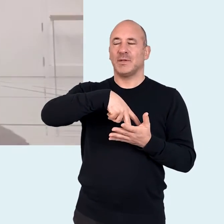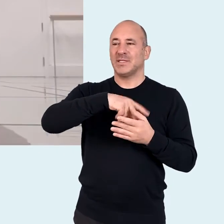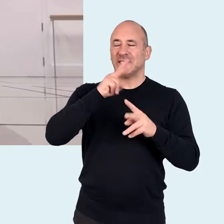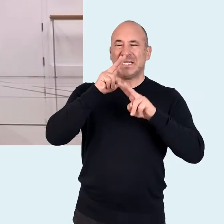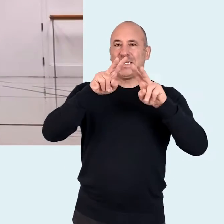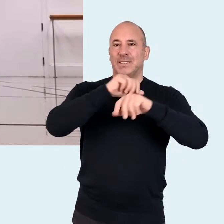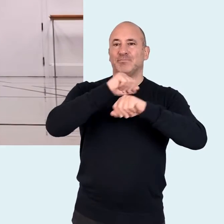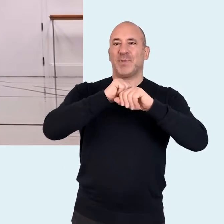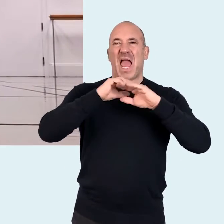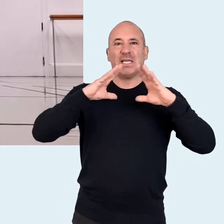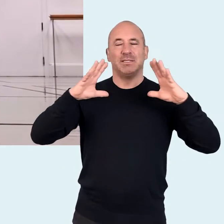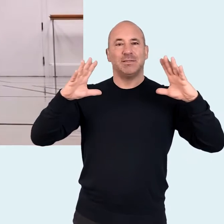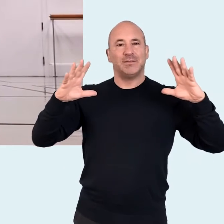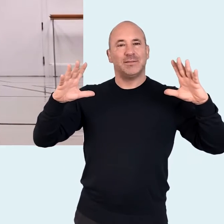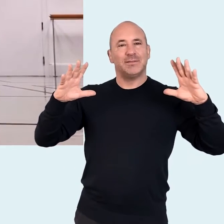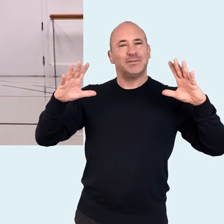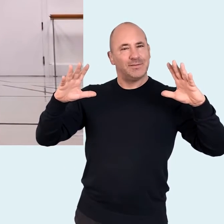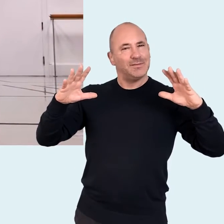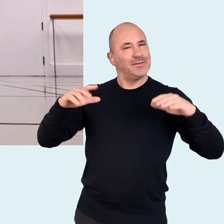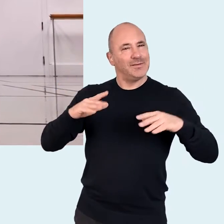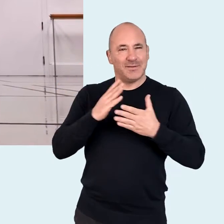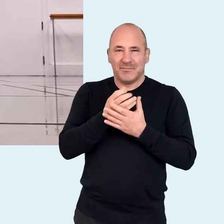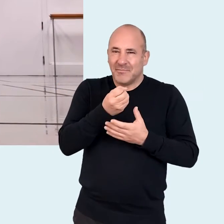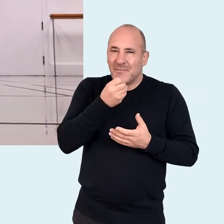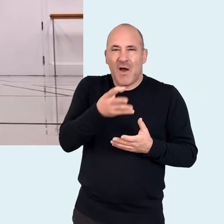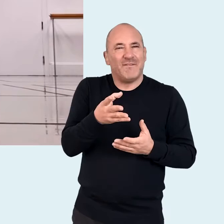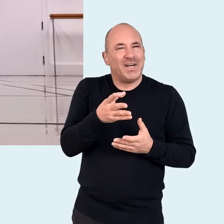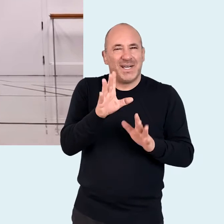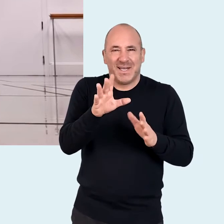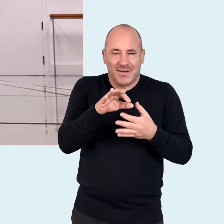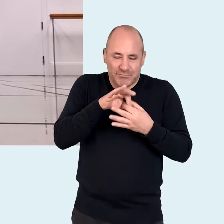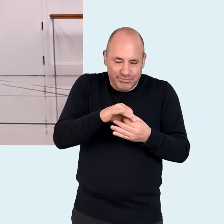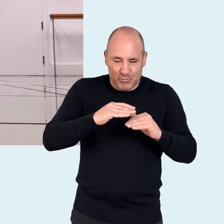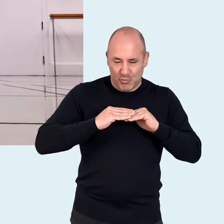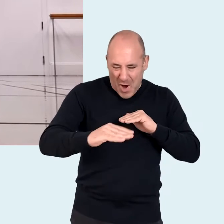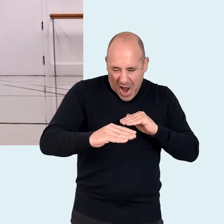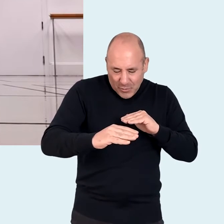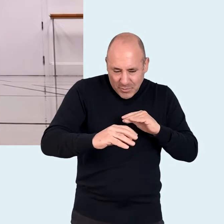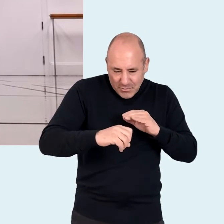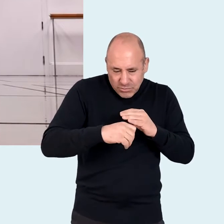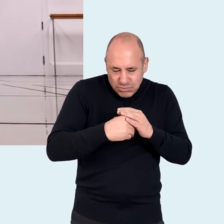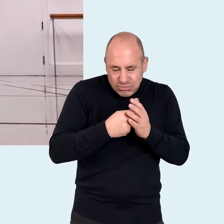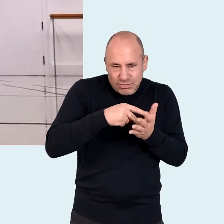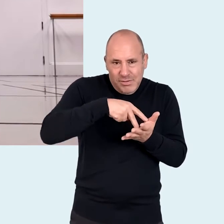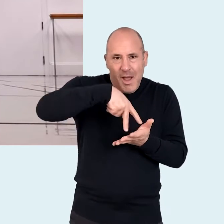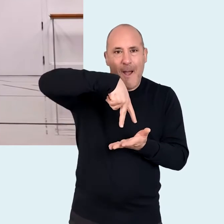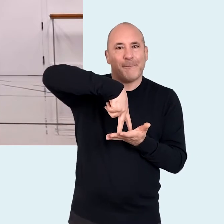and then up into standing and out into space. So I feel it's a really lovely way of working